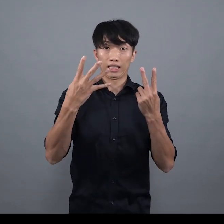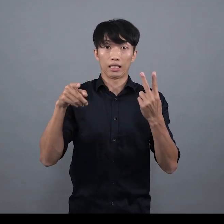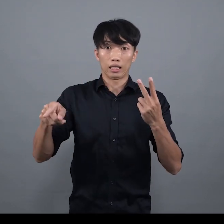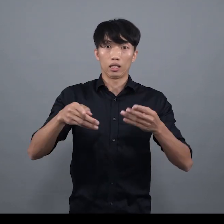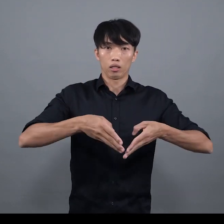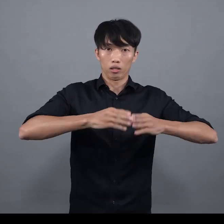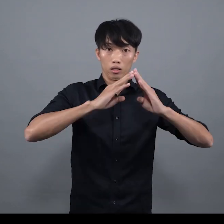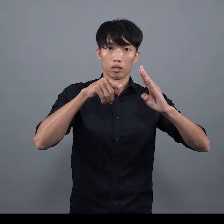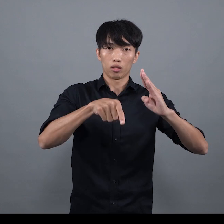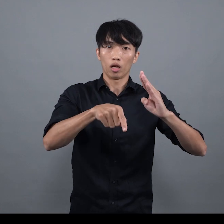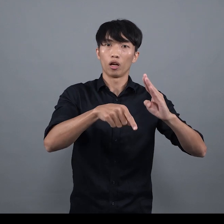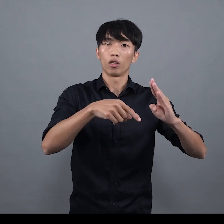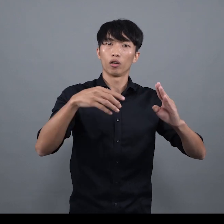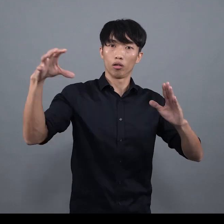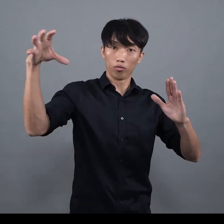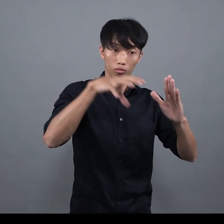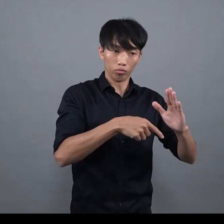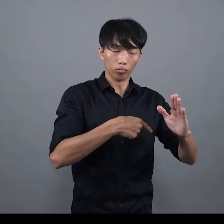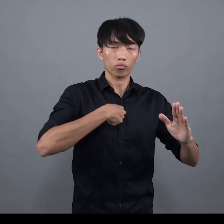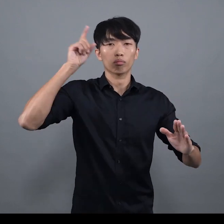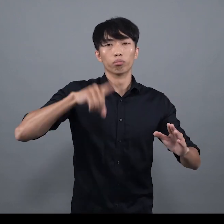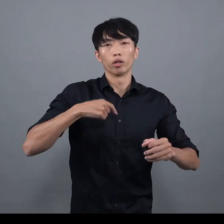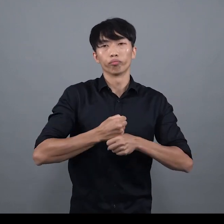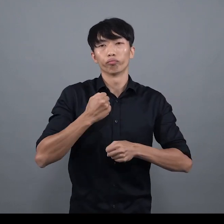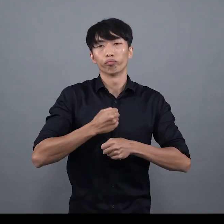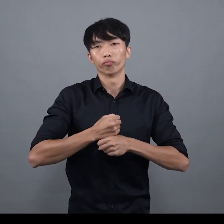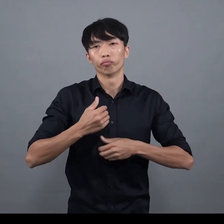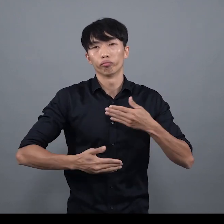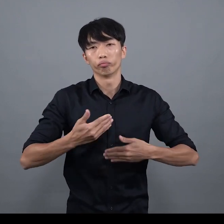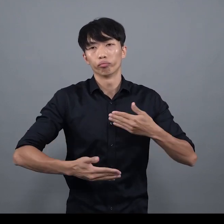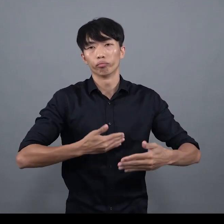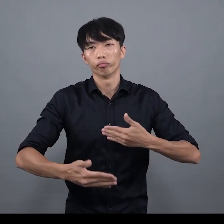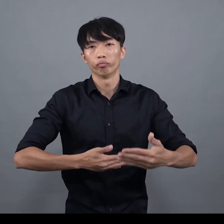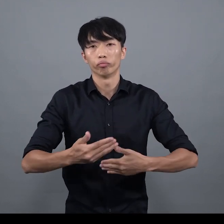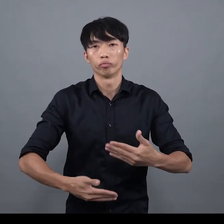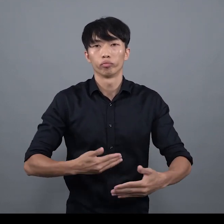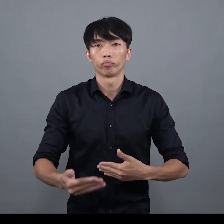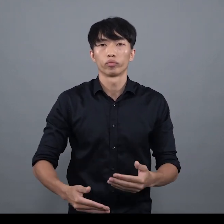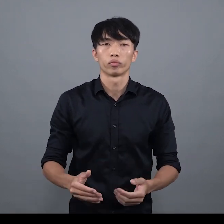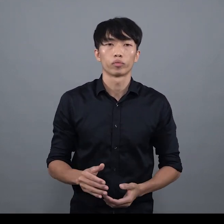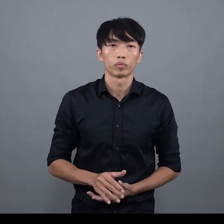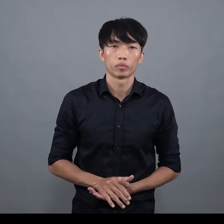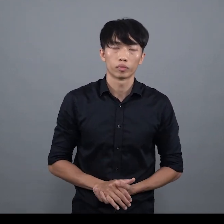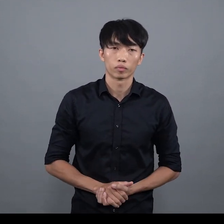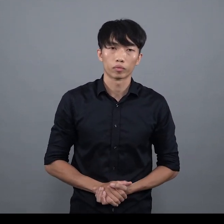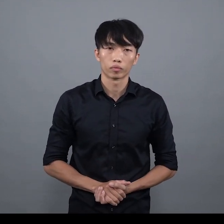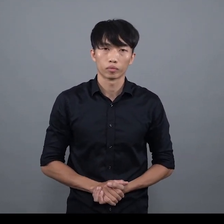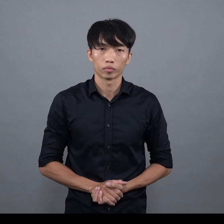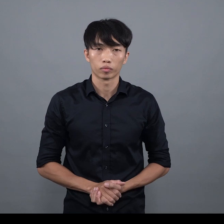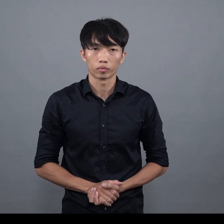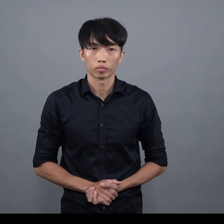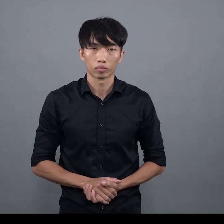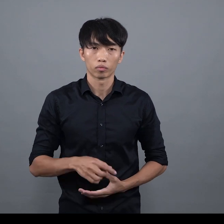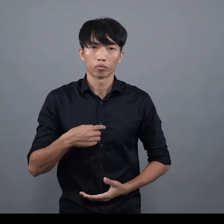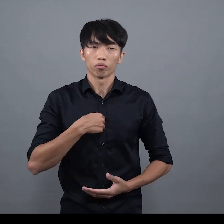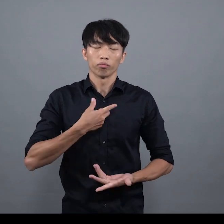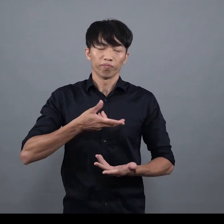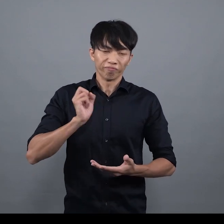I began the project in 2014 when the sushi bar was acquired I had worked intermittently on it